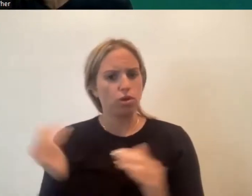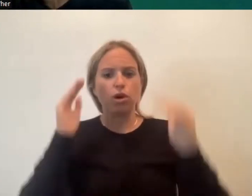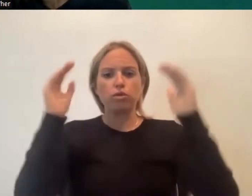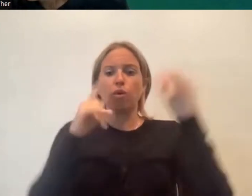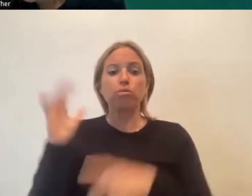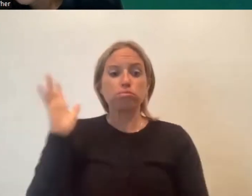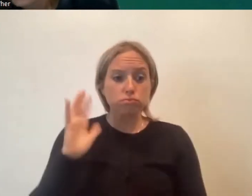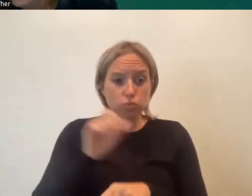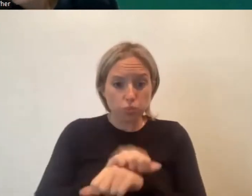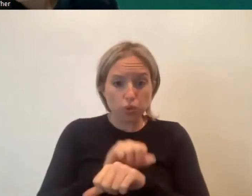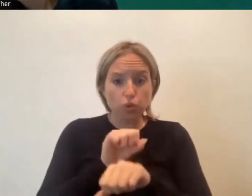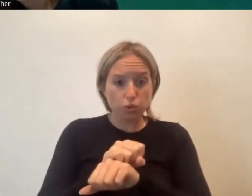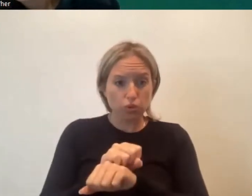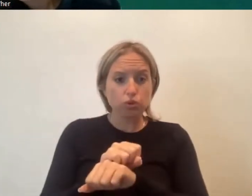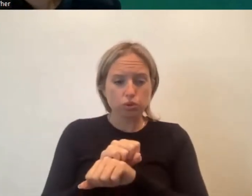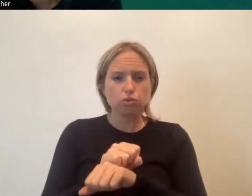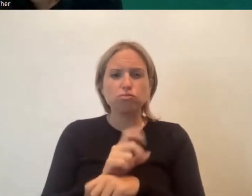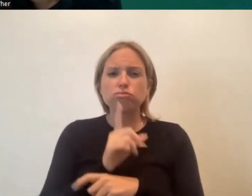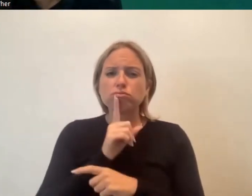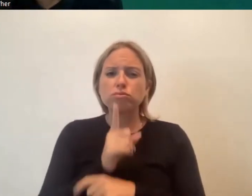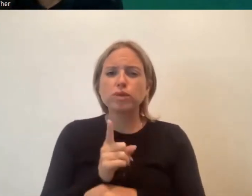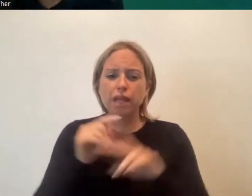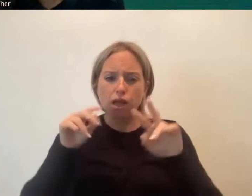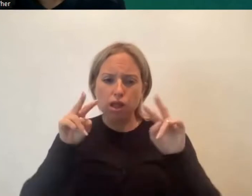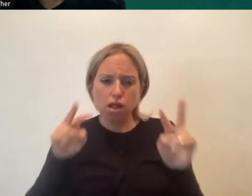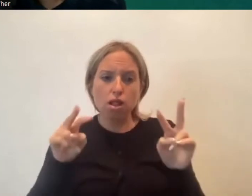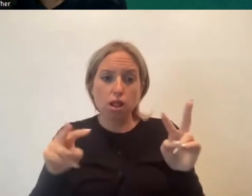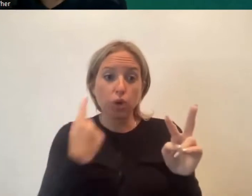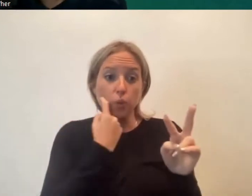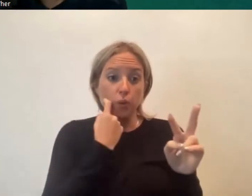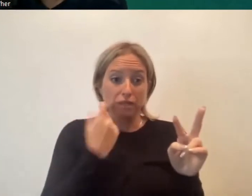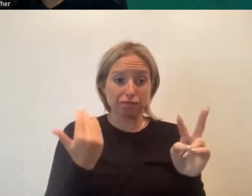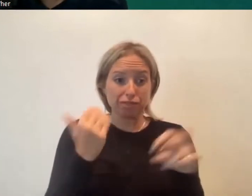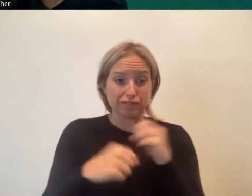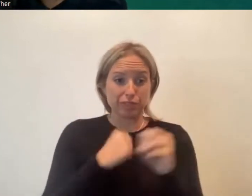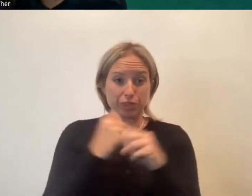They really only look at the past 15 years of somebody's work history.